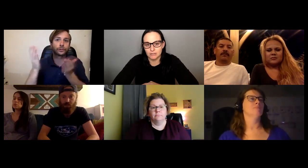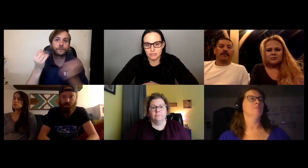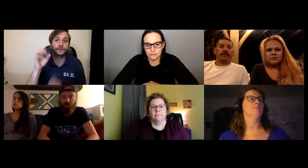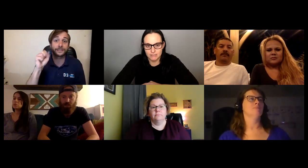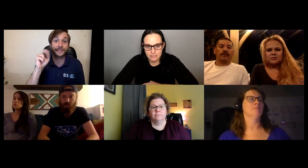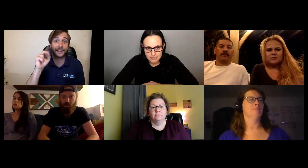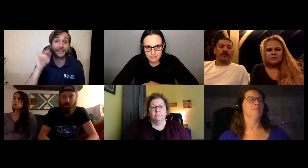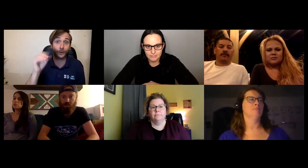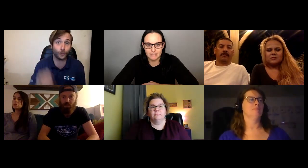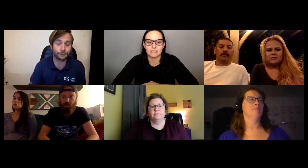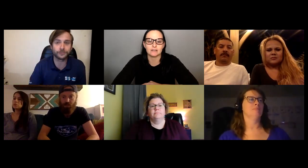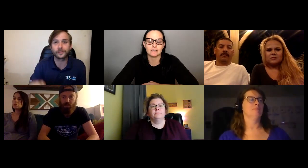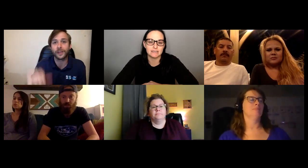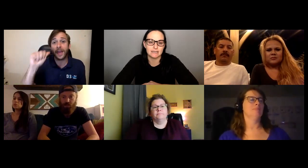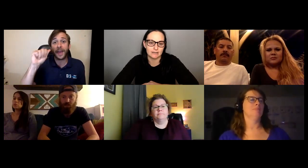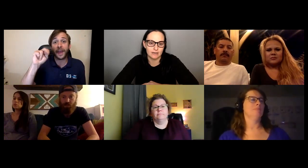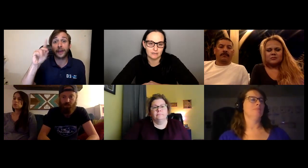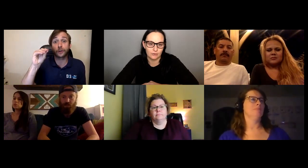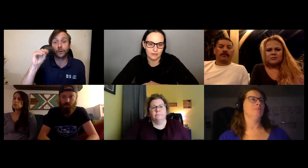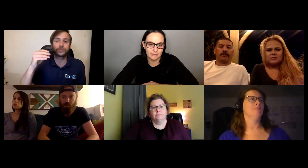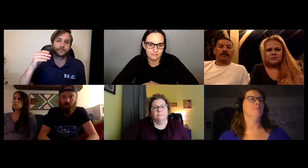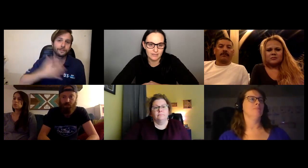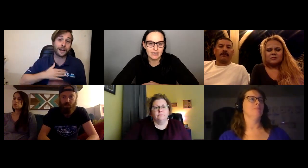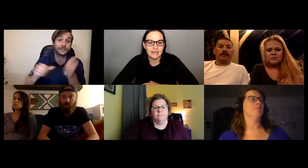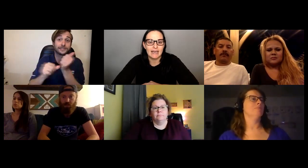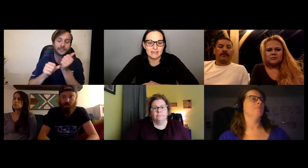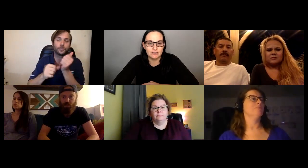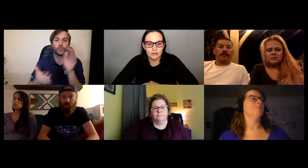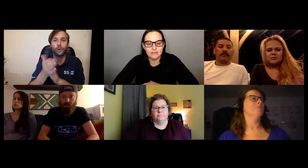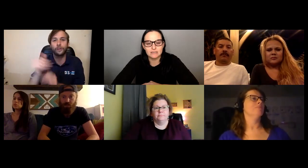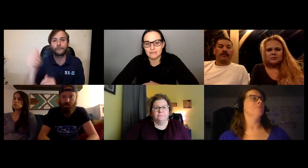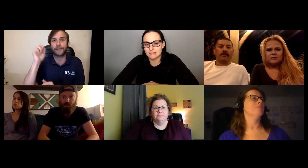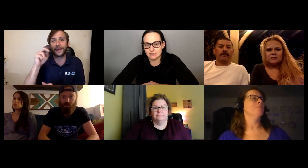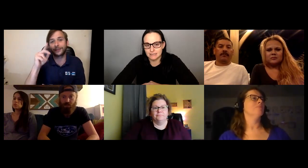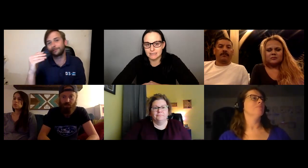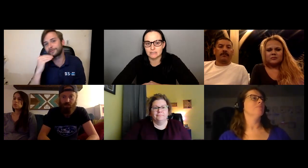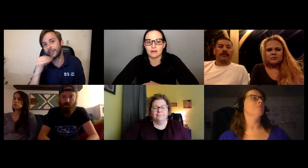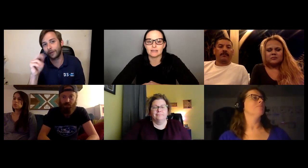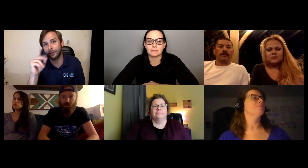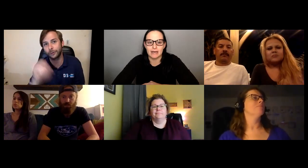services here in san diego california ando